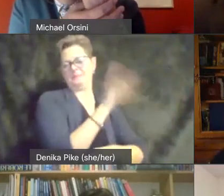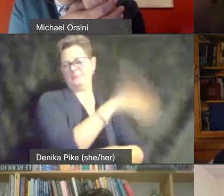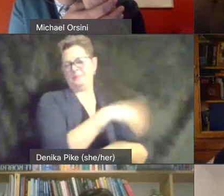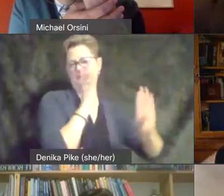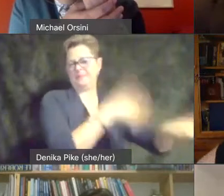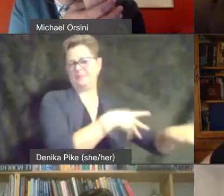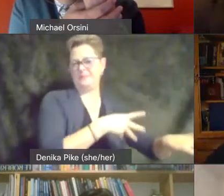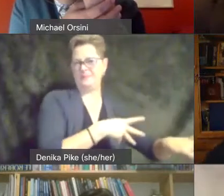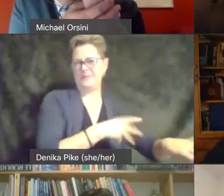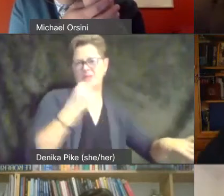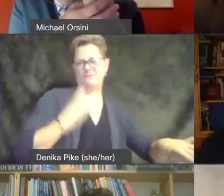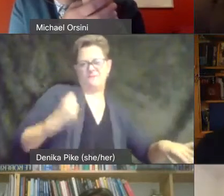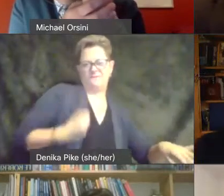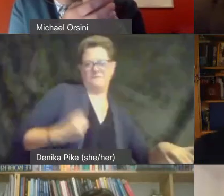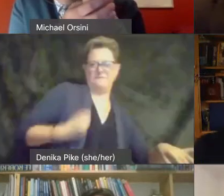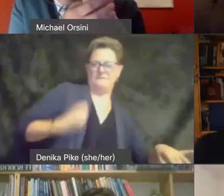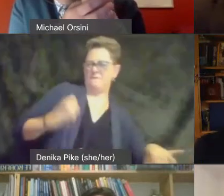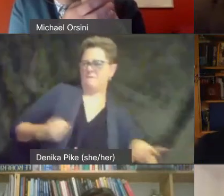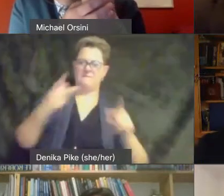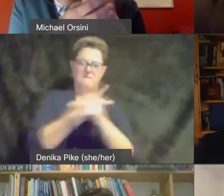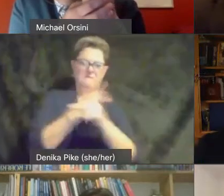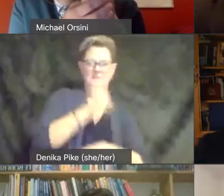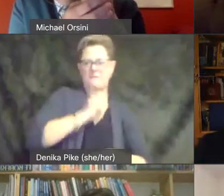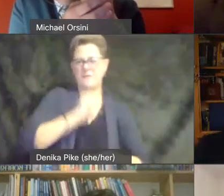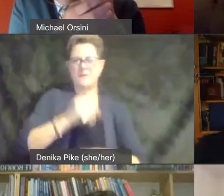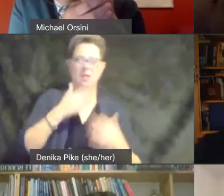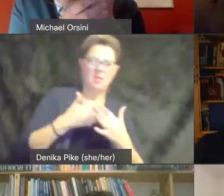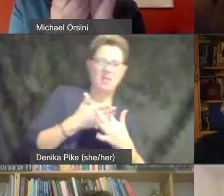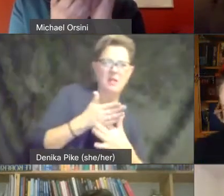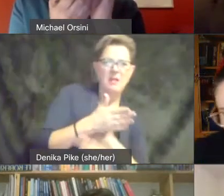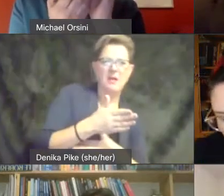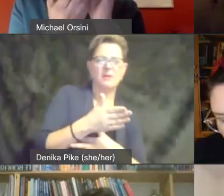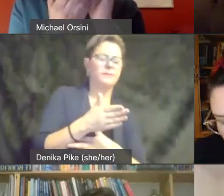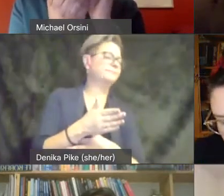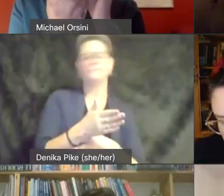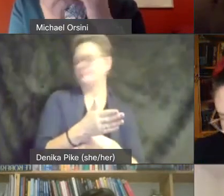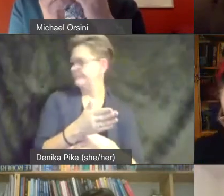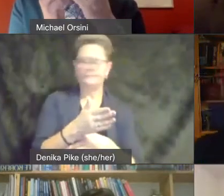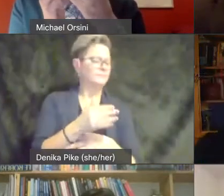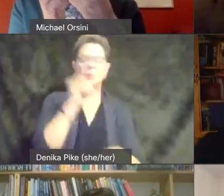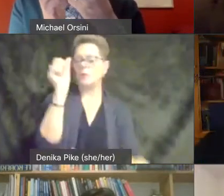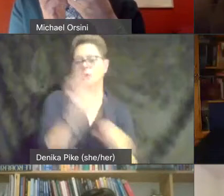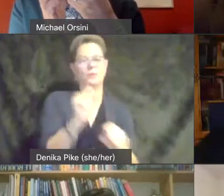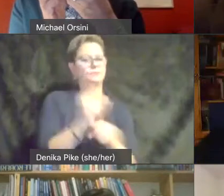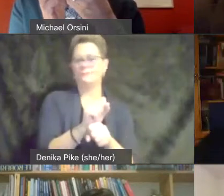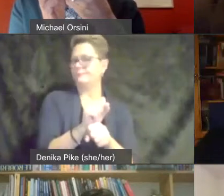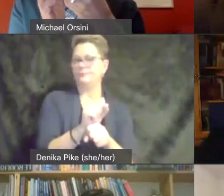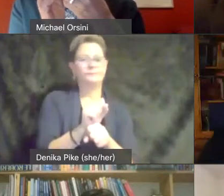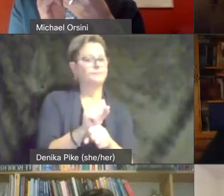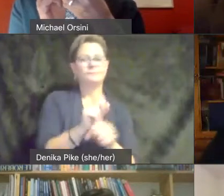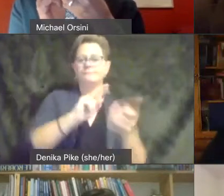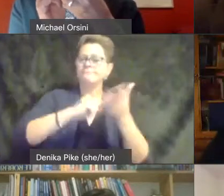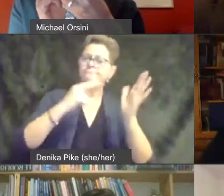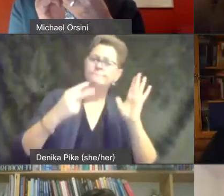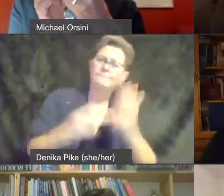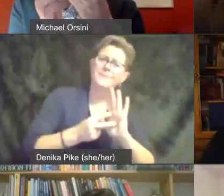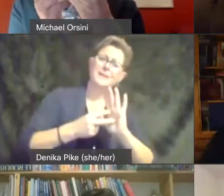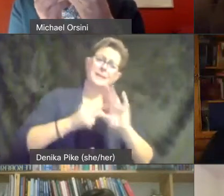Be tough and just deal with it and that's obviously not going to work. That's not going to work in the situation because we, we have so many different types of feelings. Um.